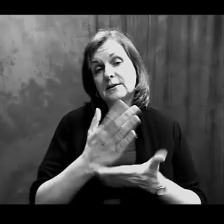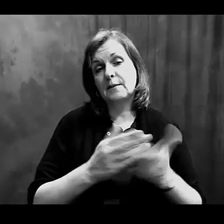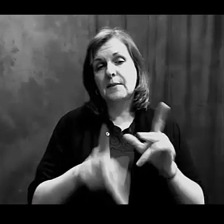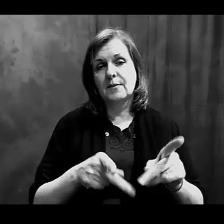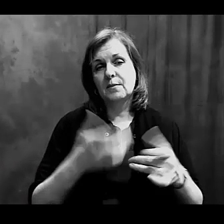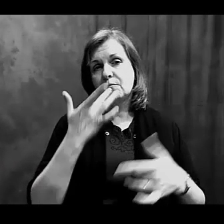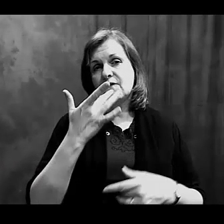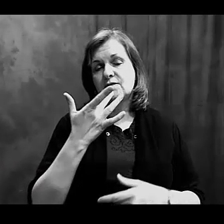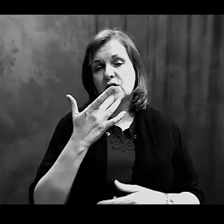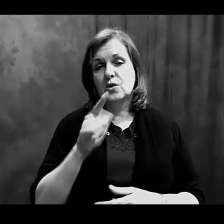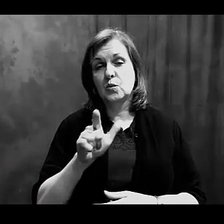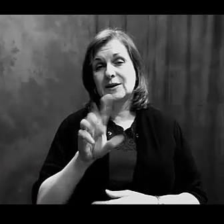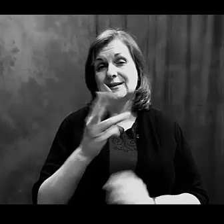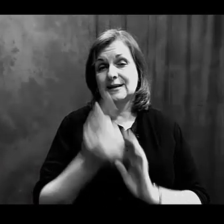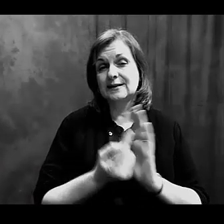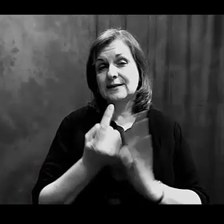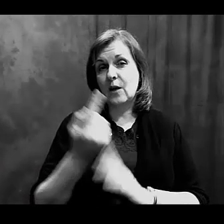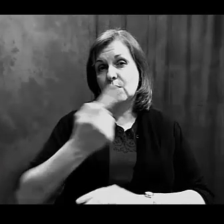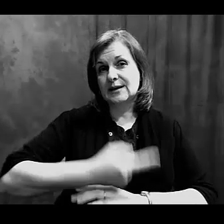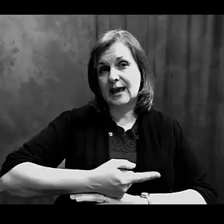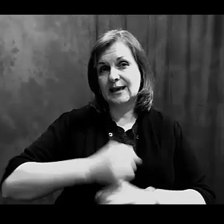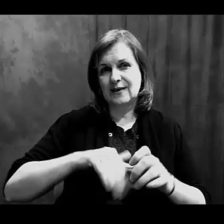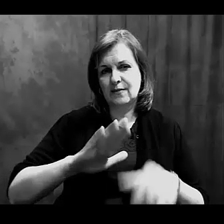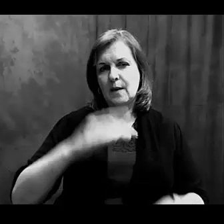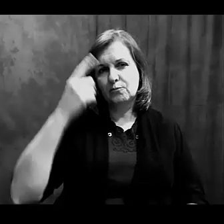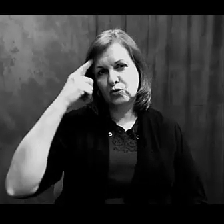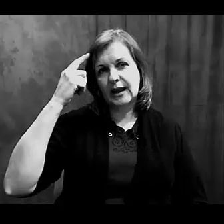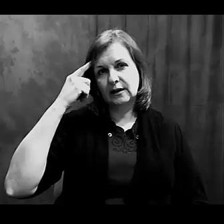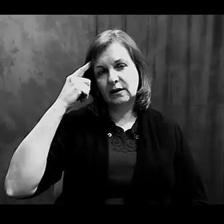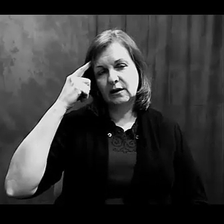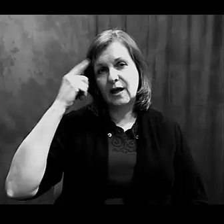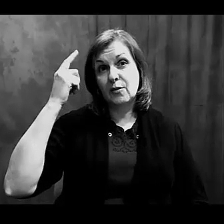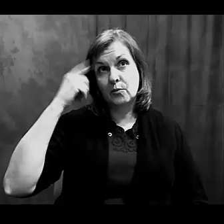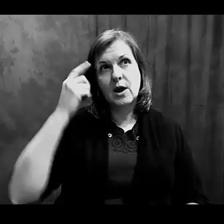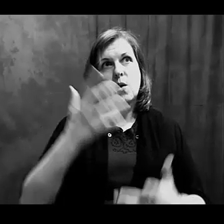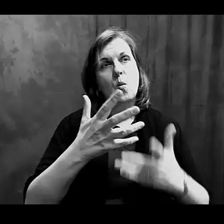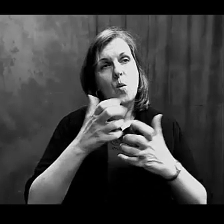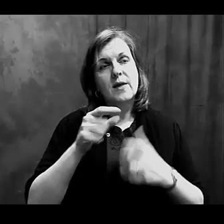individuals are actually on a 26 hour day in their brains